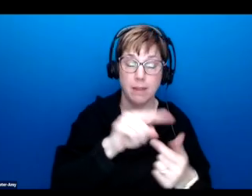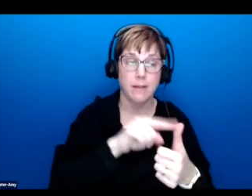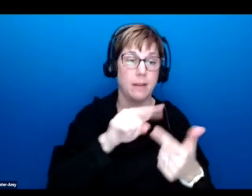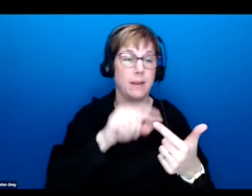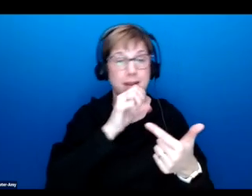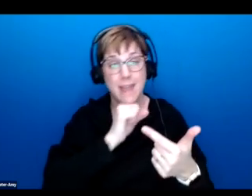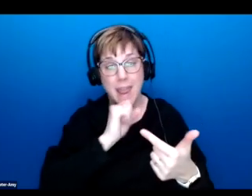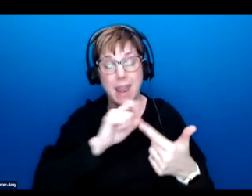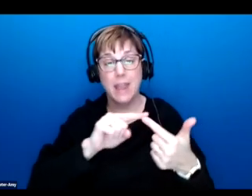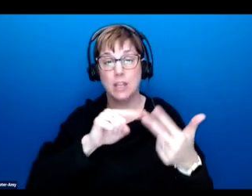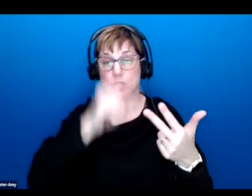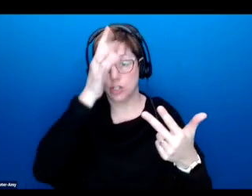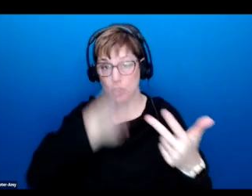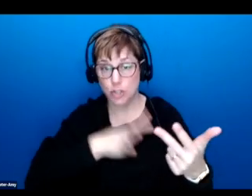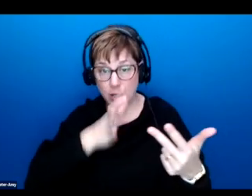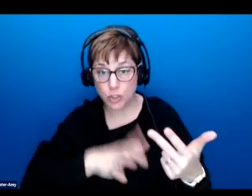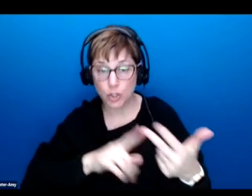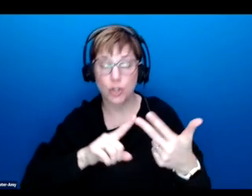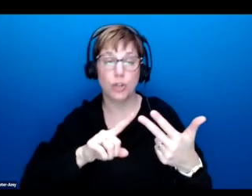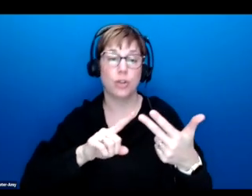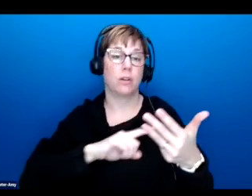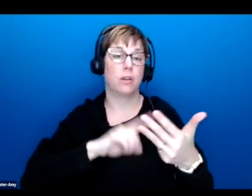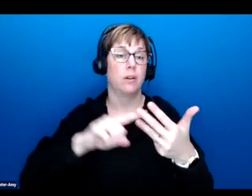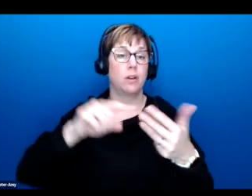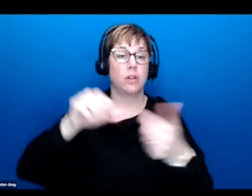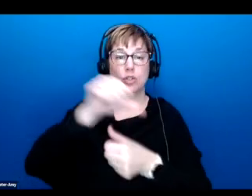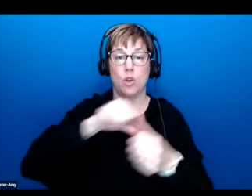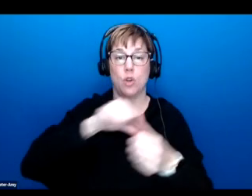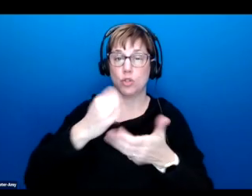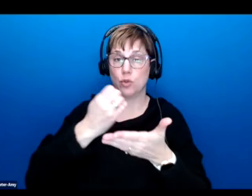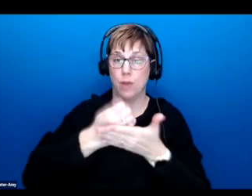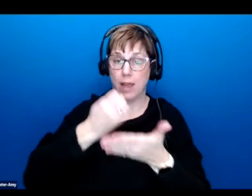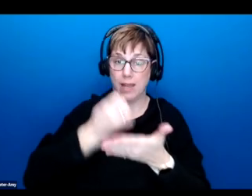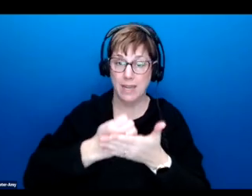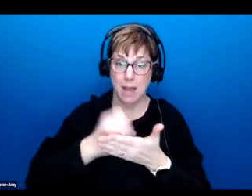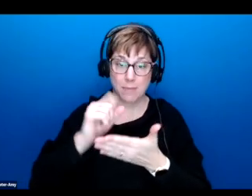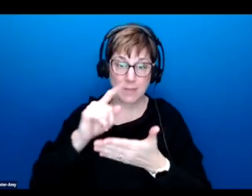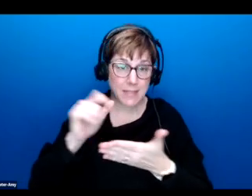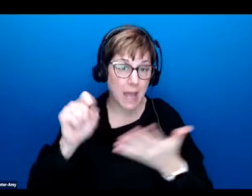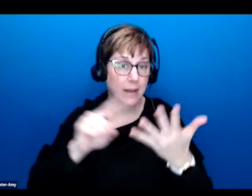gender, socioeconomic status, language, and more.